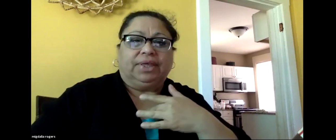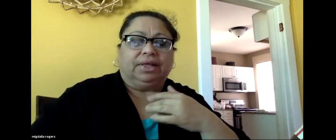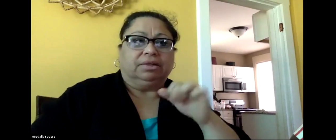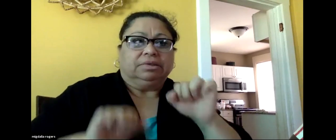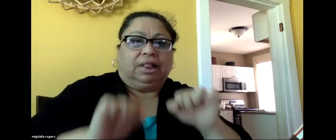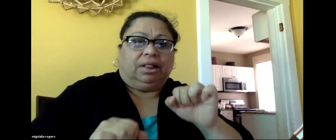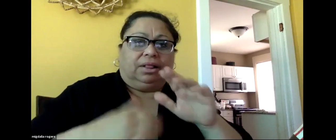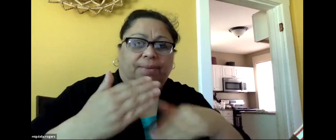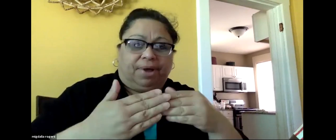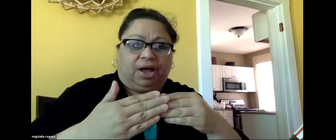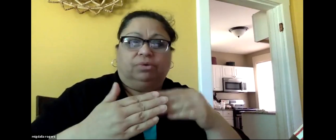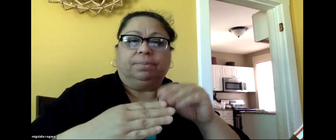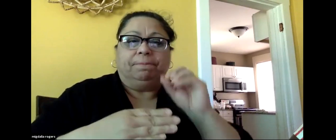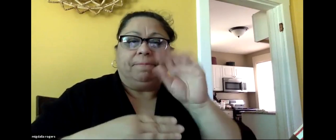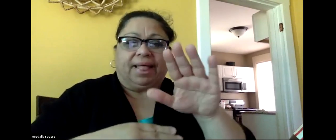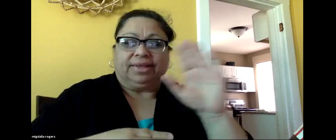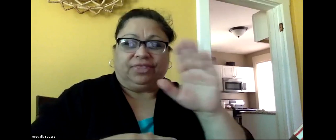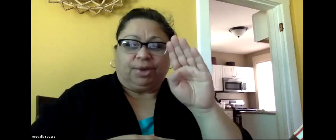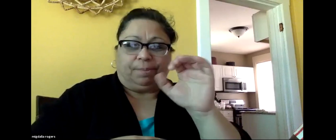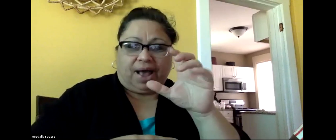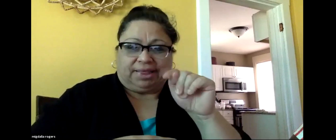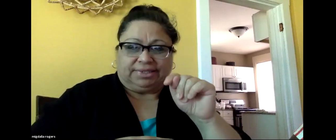Some people do feel a little bit hesitant about mailing